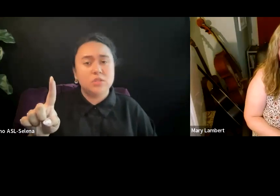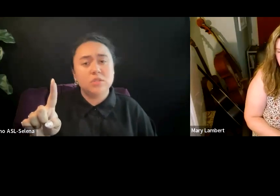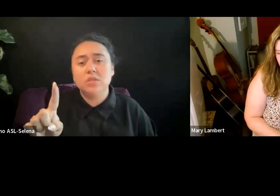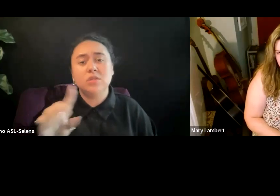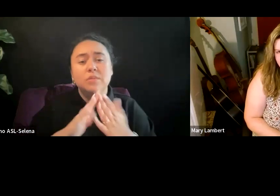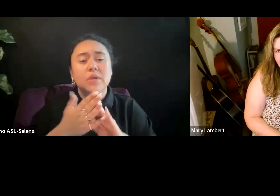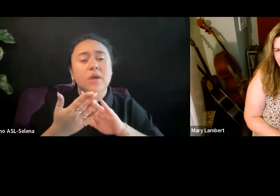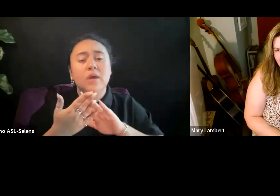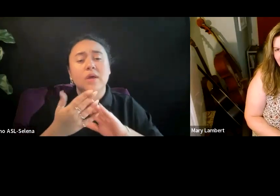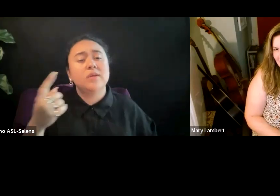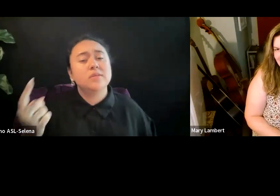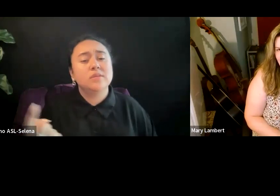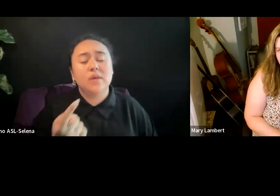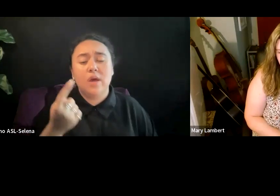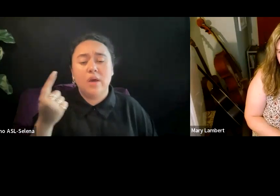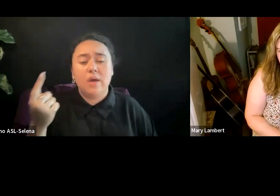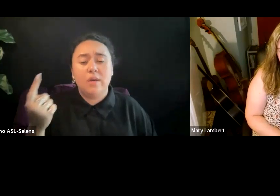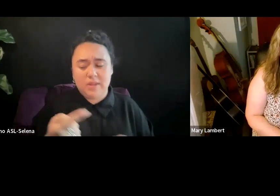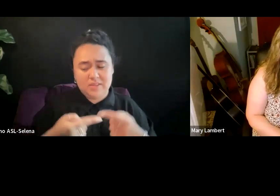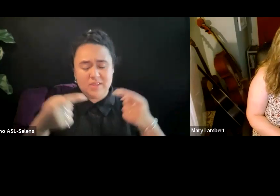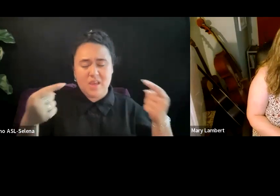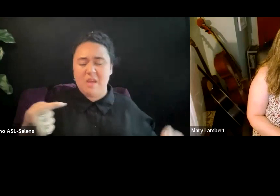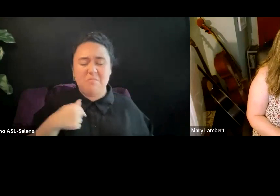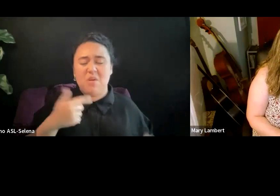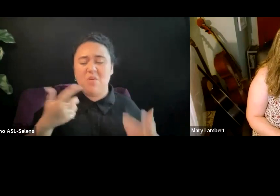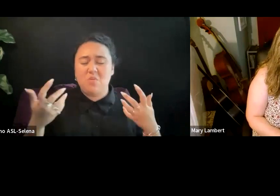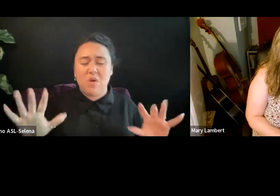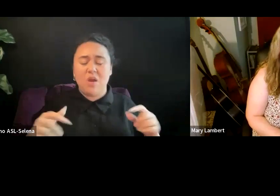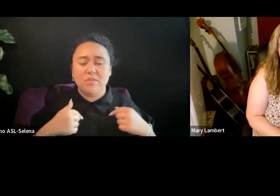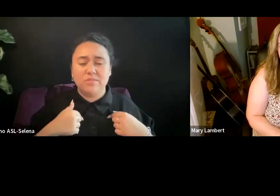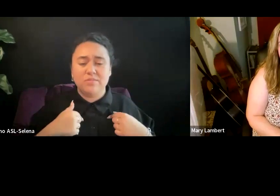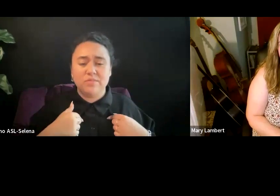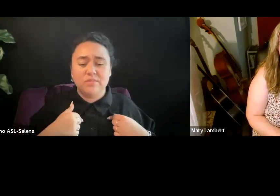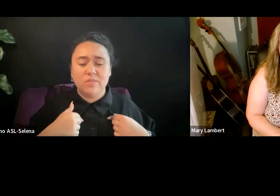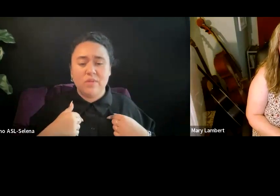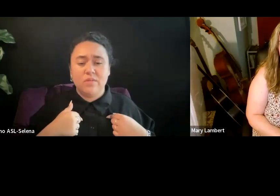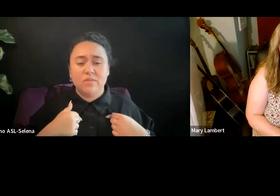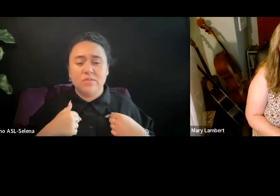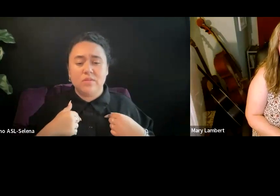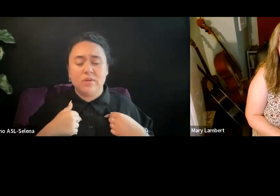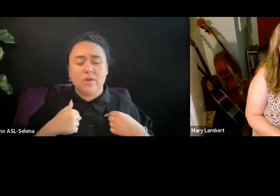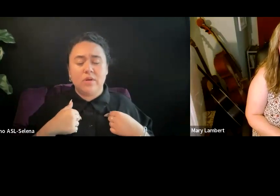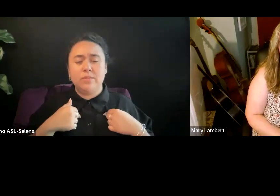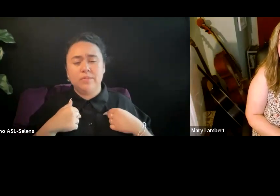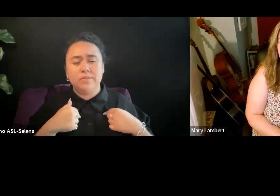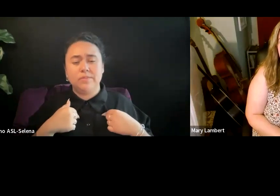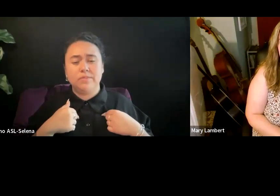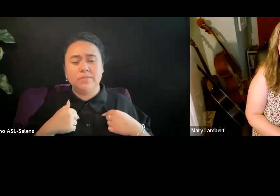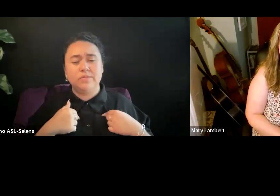somebody's enemy. I guess freedom means